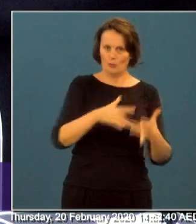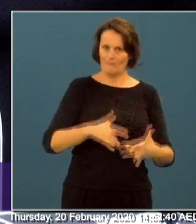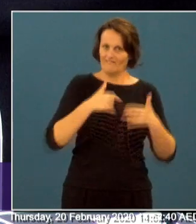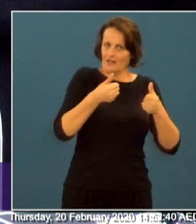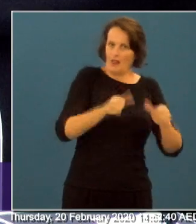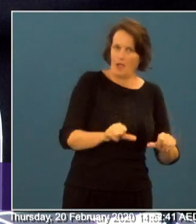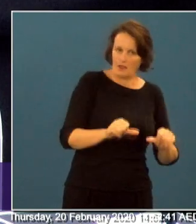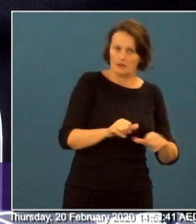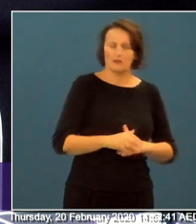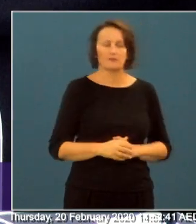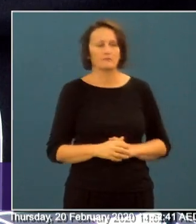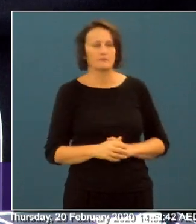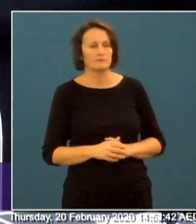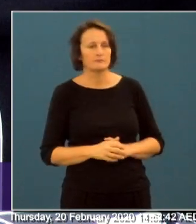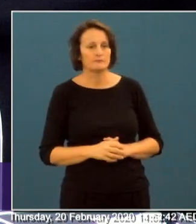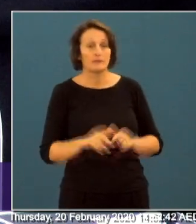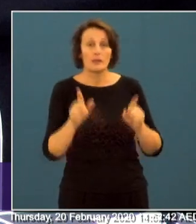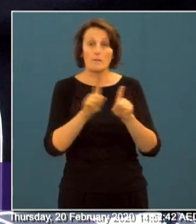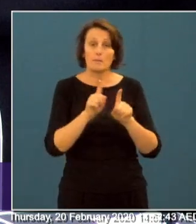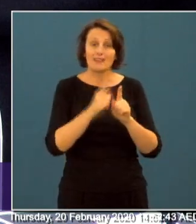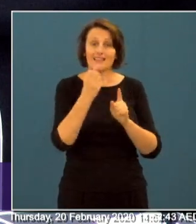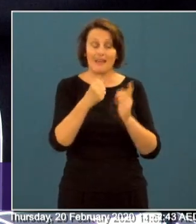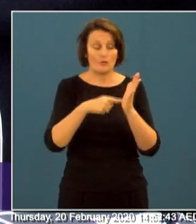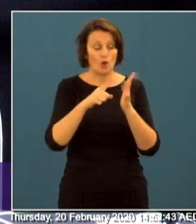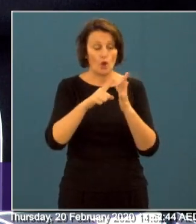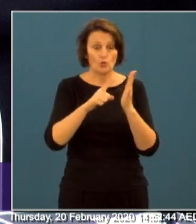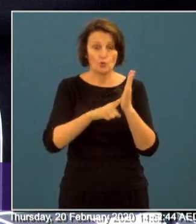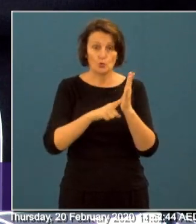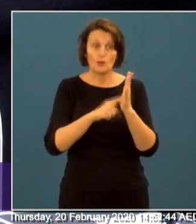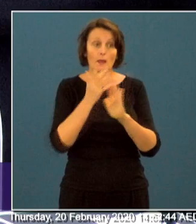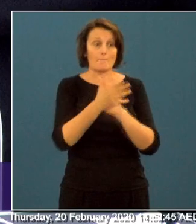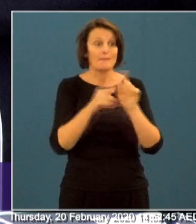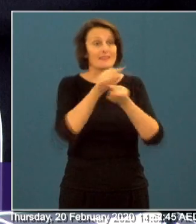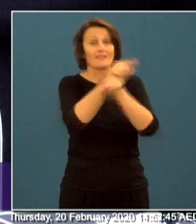And also includes a self-assessment tool, which could be used by